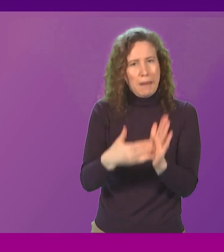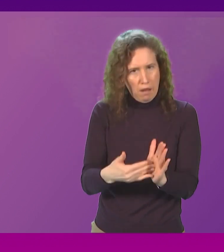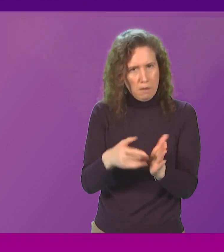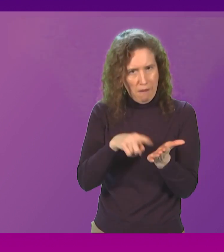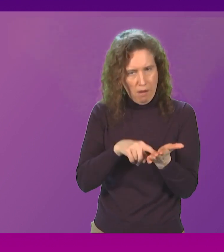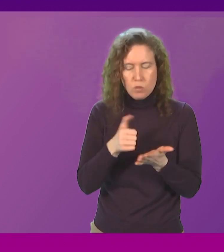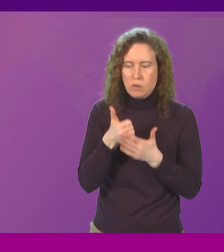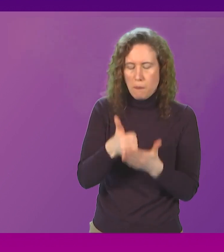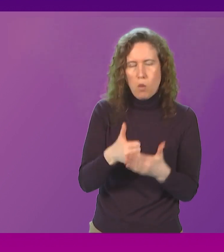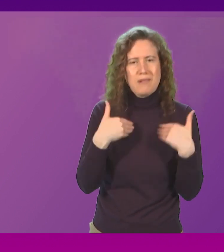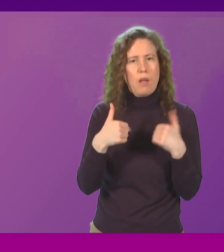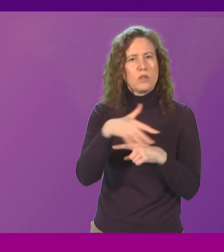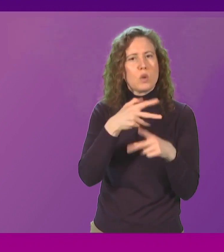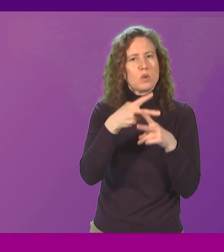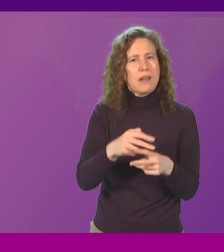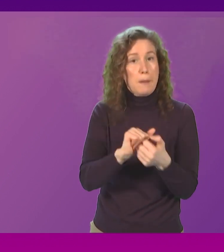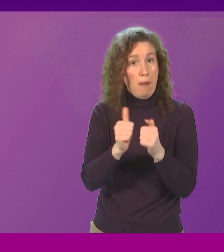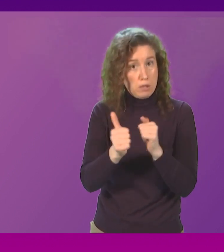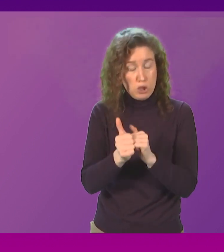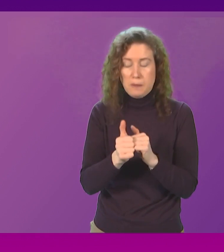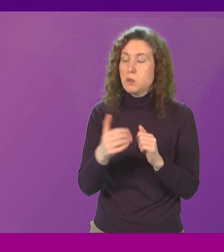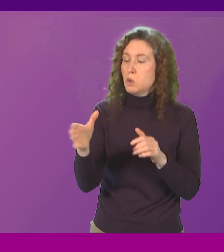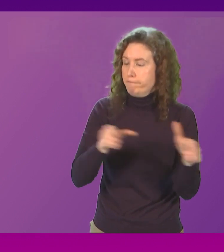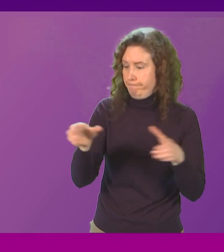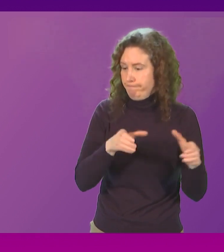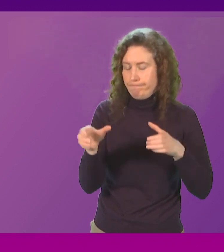partnerships to secure extra provision of 300 interim care home beds.